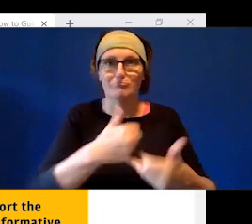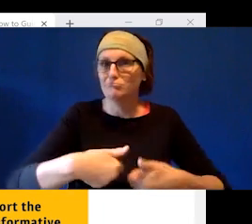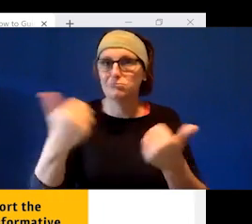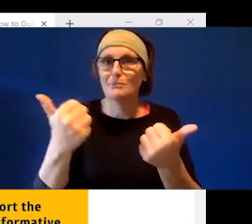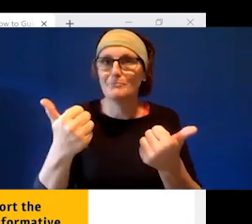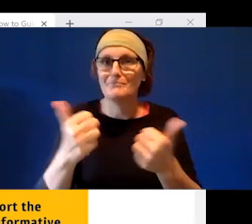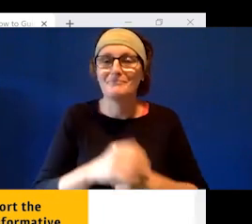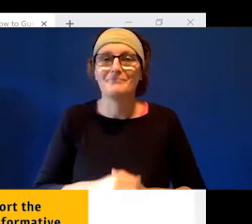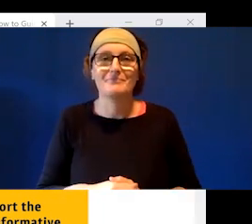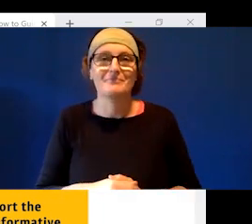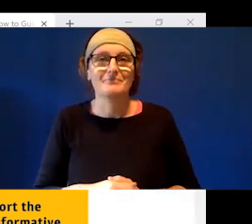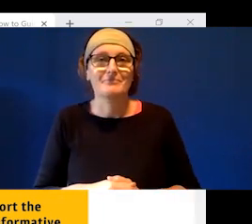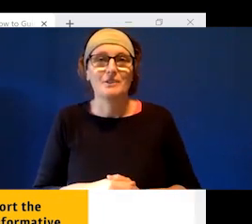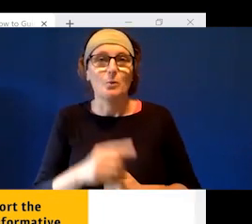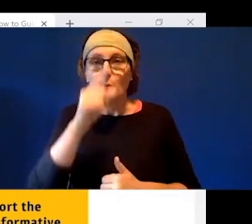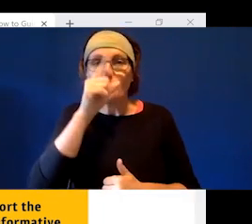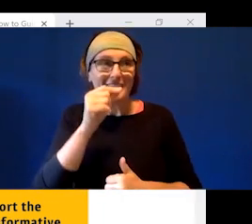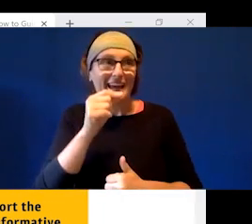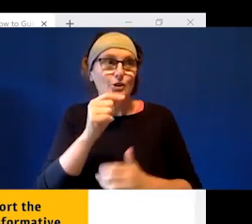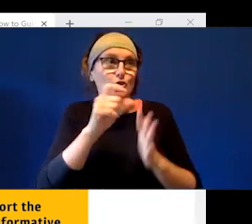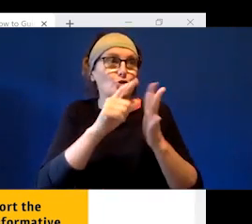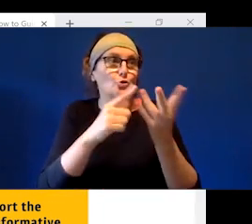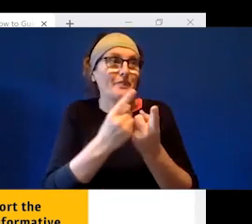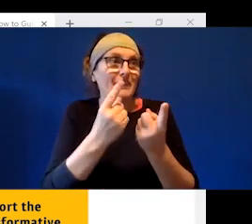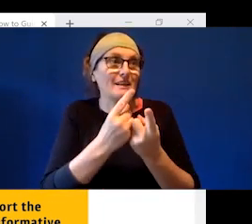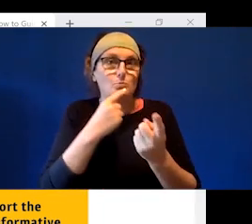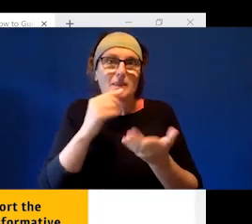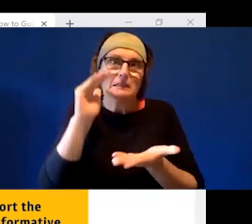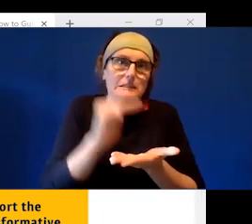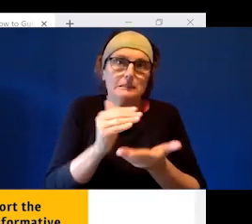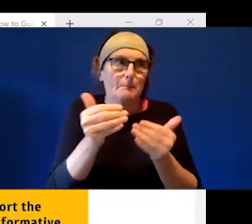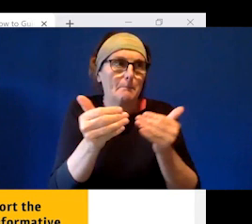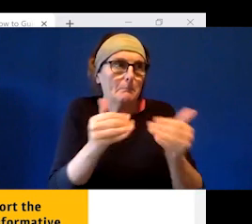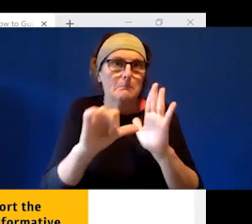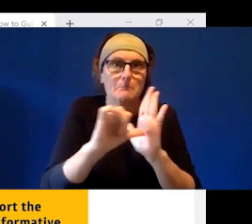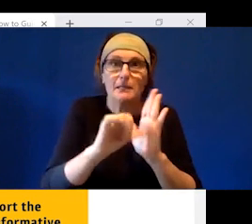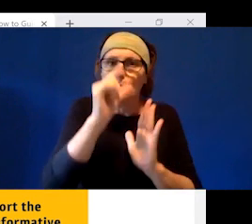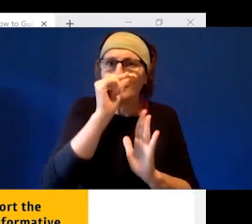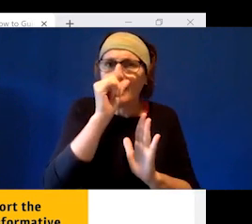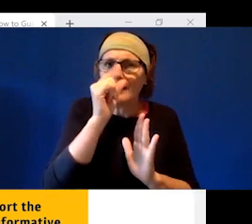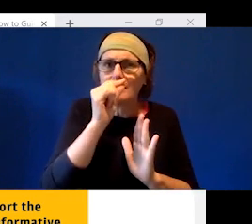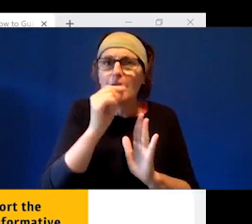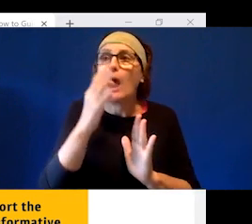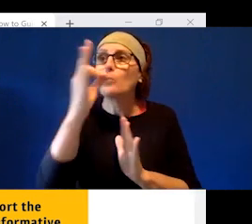same, we do things on the smell of an oily rag. Also, what we do is we manage to invite other people to bring resources in.